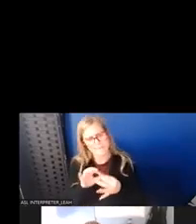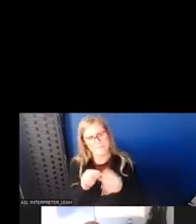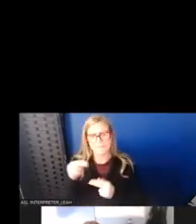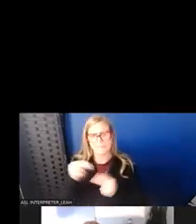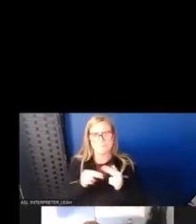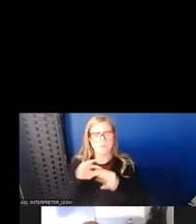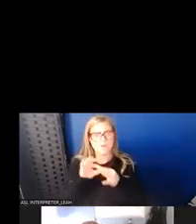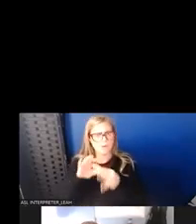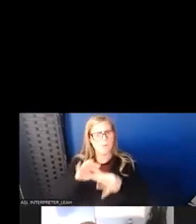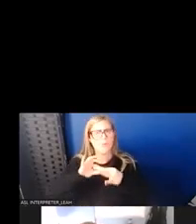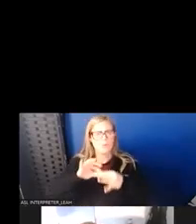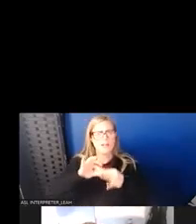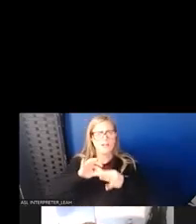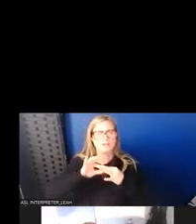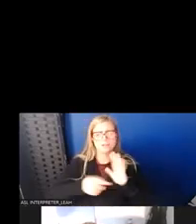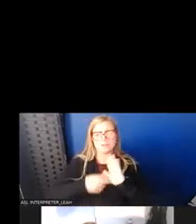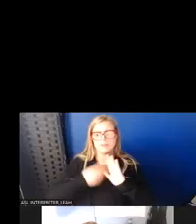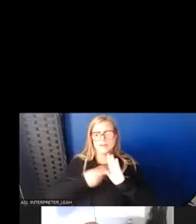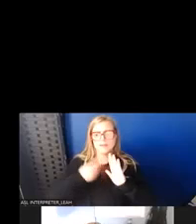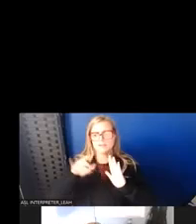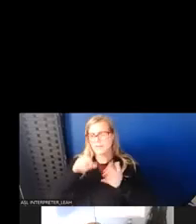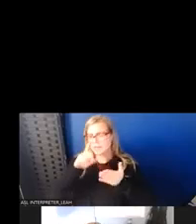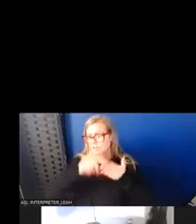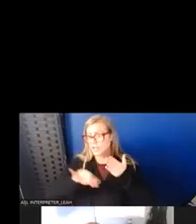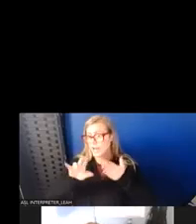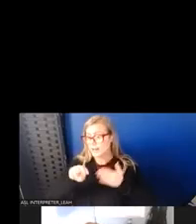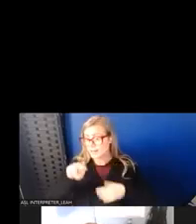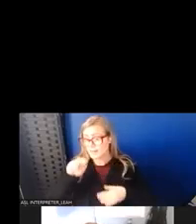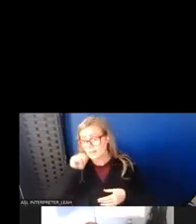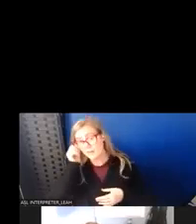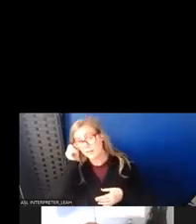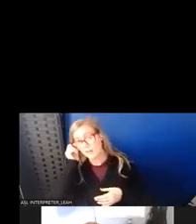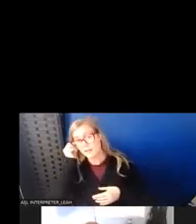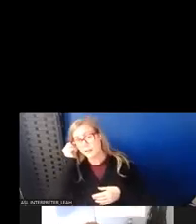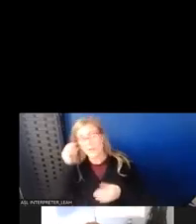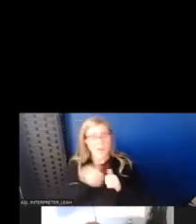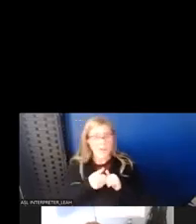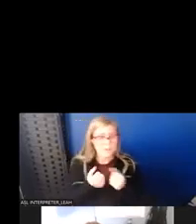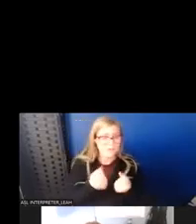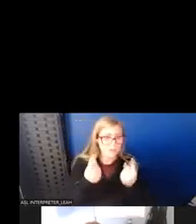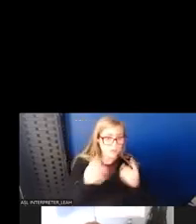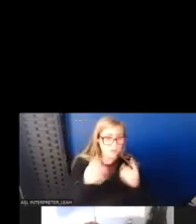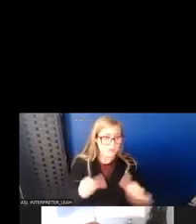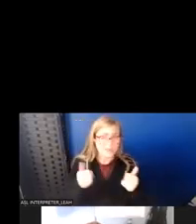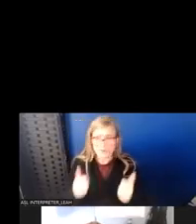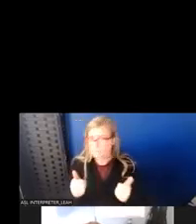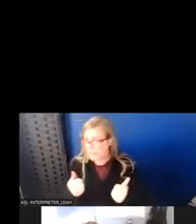And sometimes that can be like a check in at the meet in the beginning of a meeting, how is everyone doing? How is everyone's weekend?